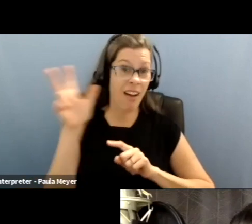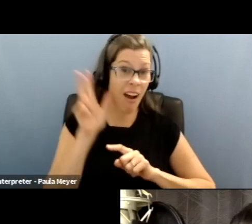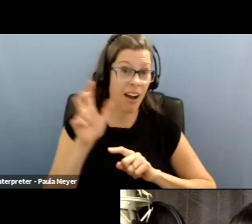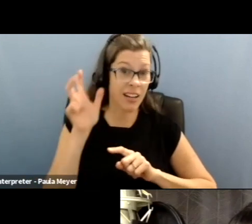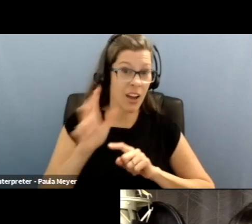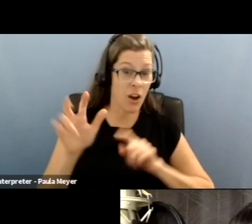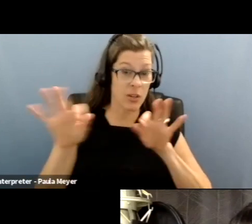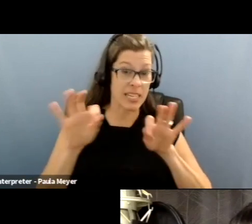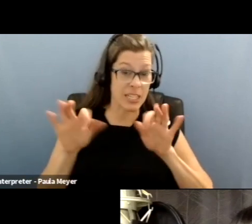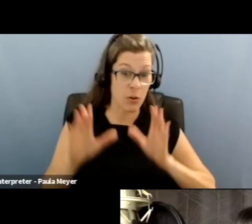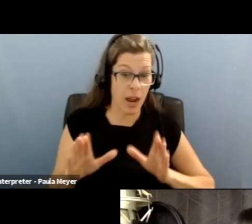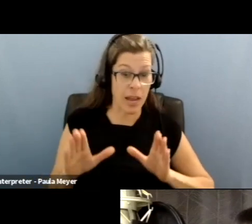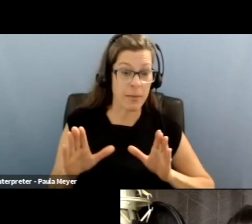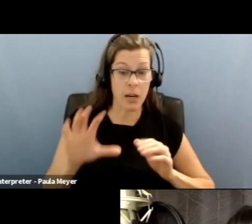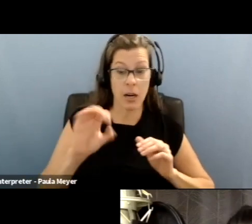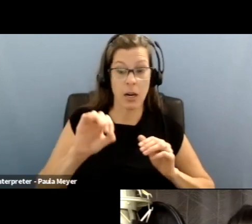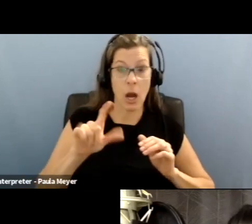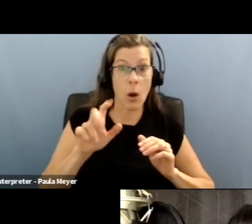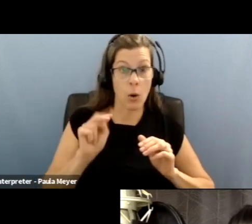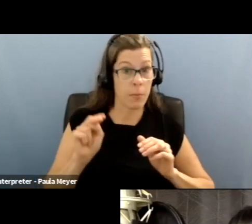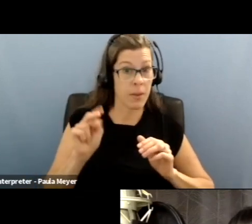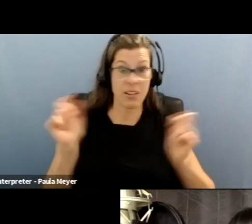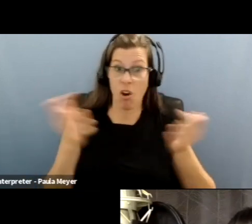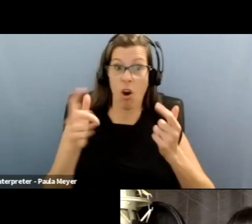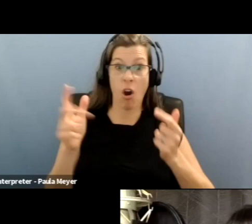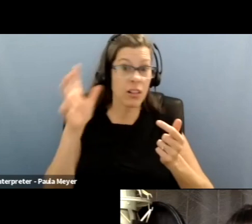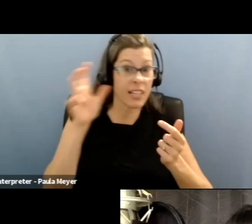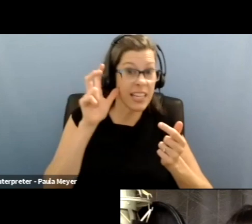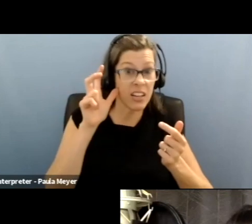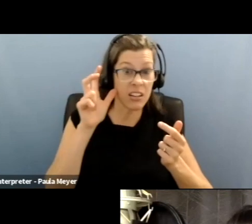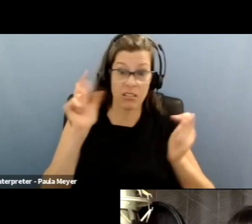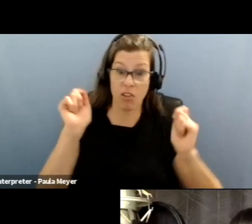open audio description where everybody's just hearing it. That is one choice.